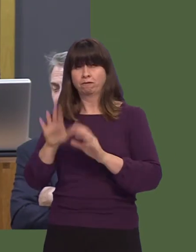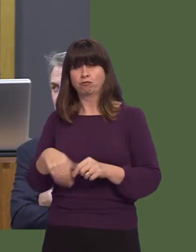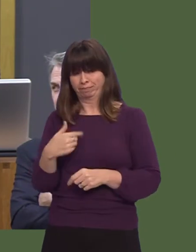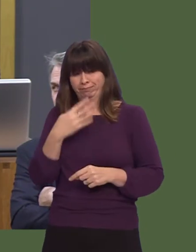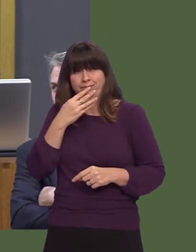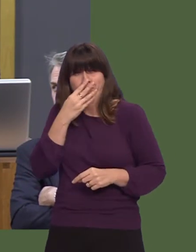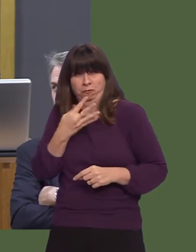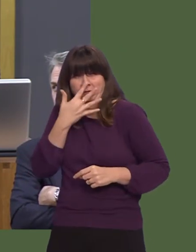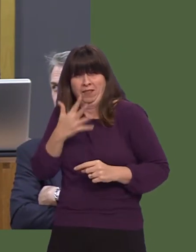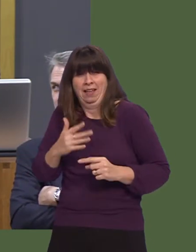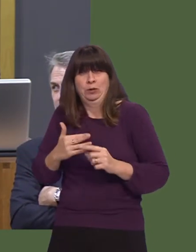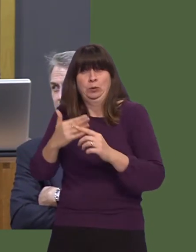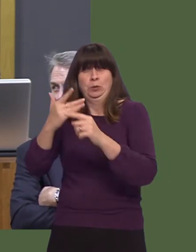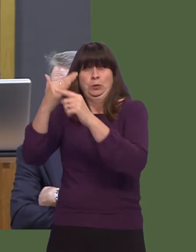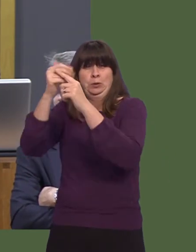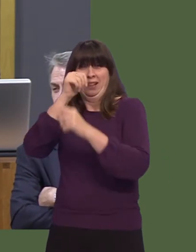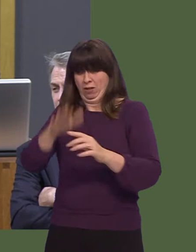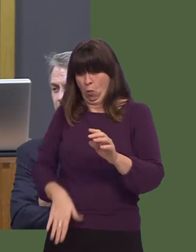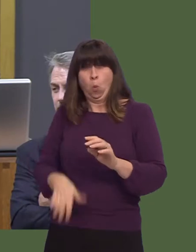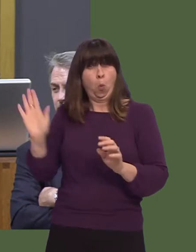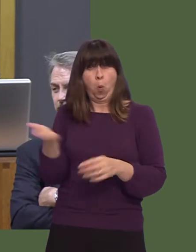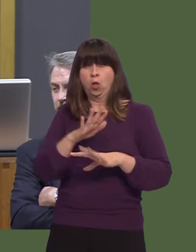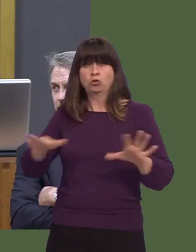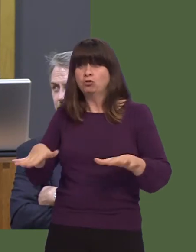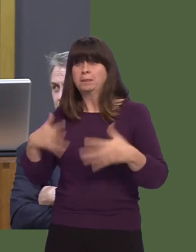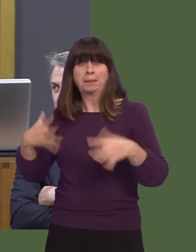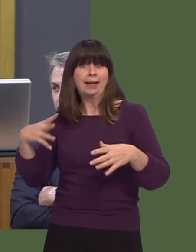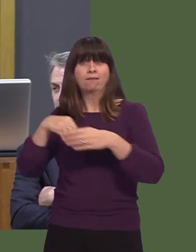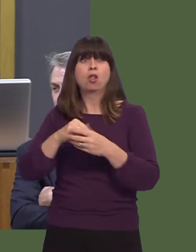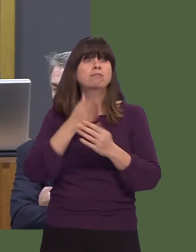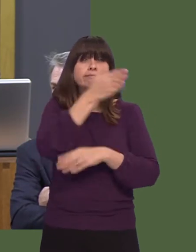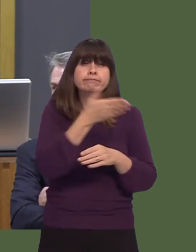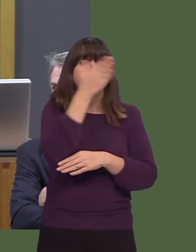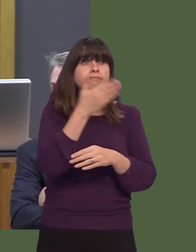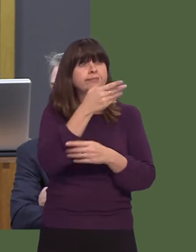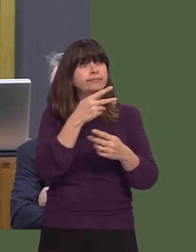to year 6, with older pupils also visiting patients at County Hospital and participating